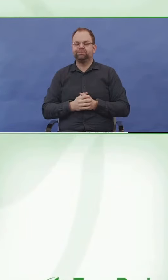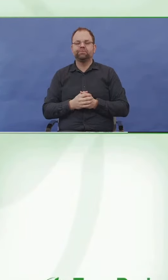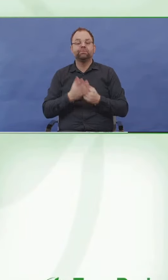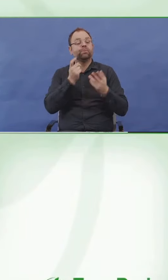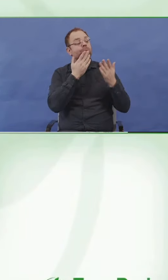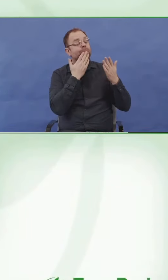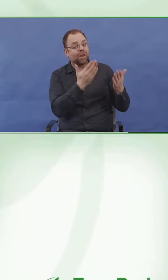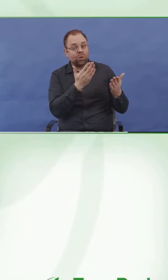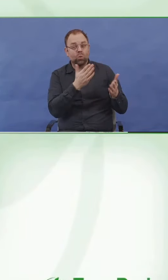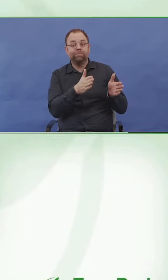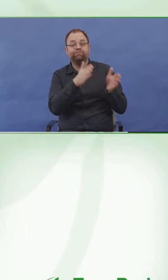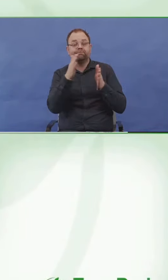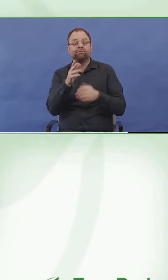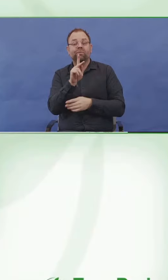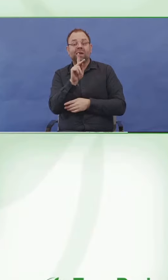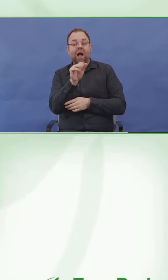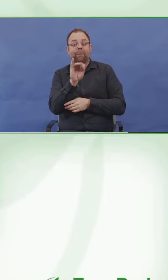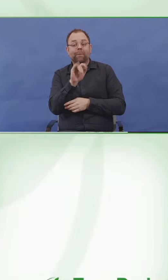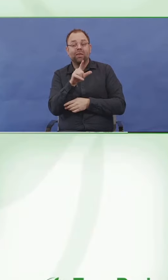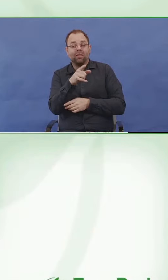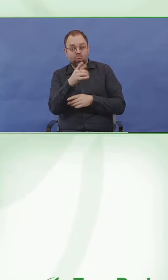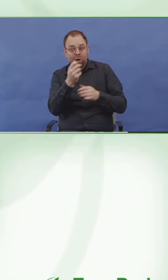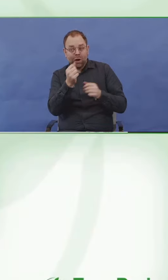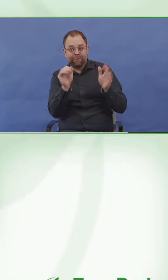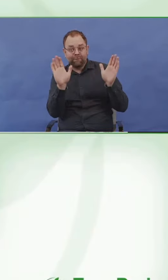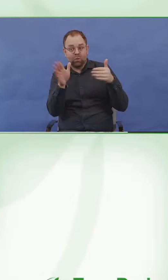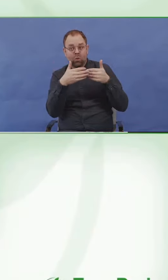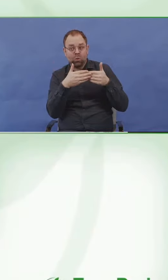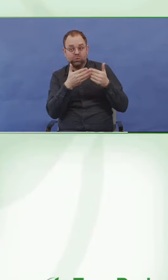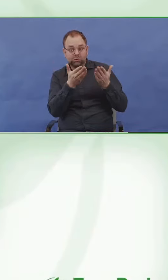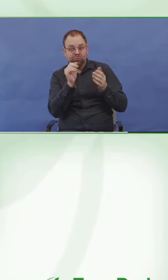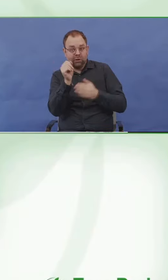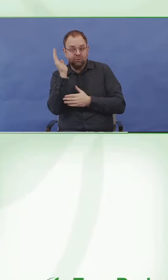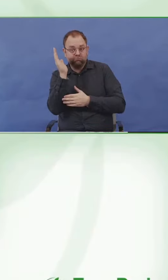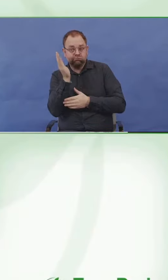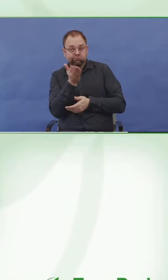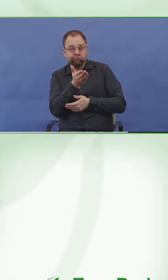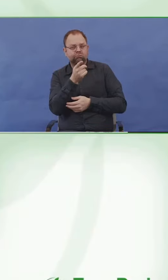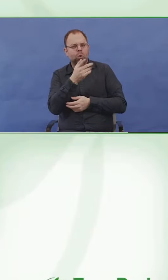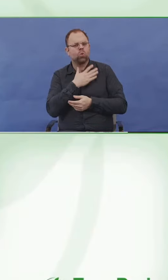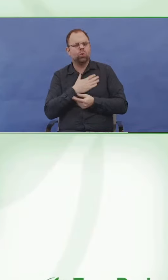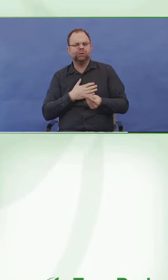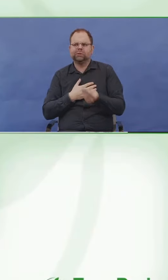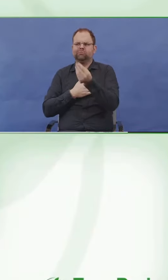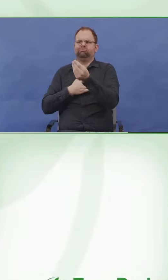I know it is not that easy to decide whether something is exactly